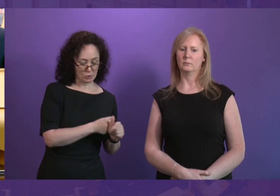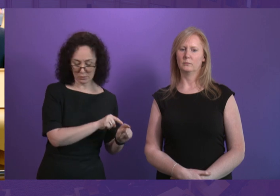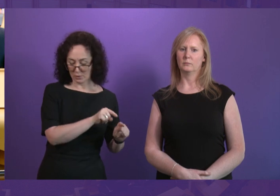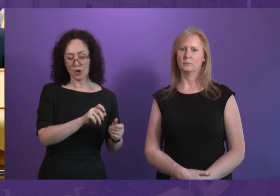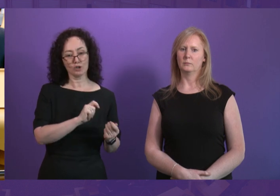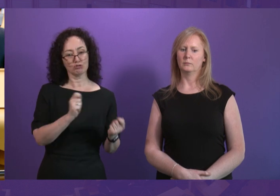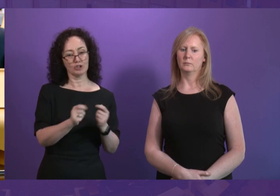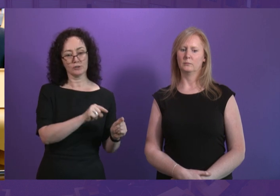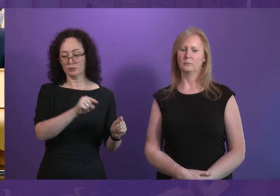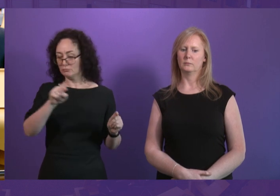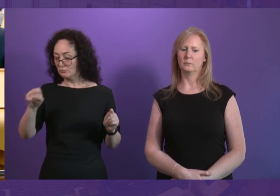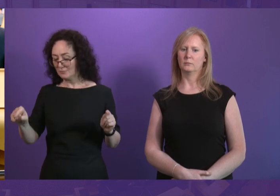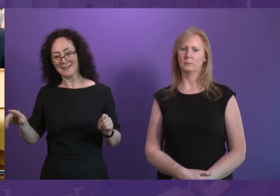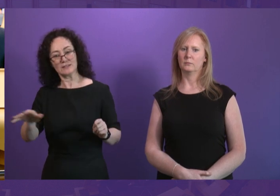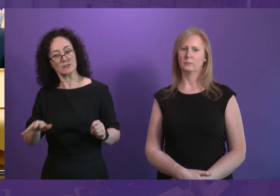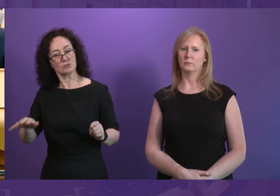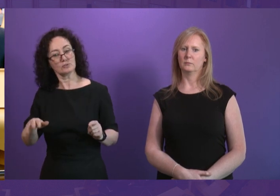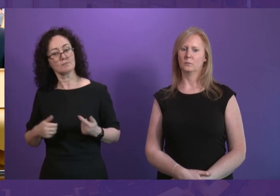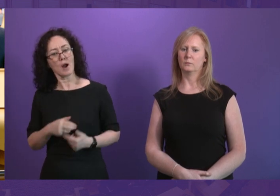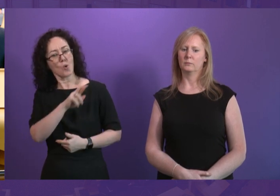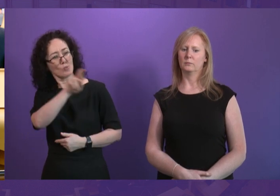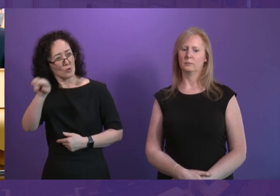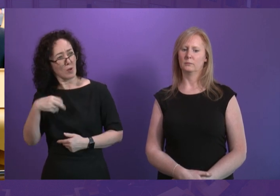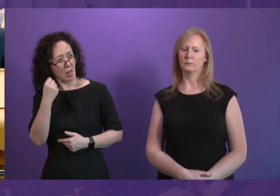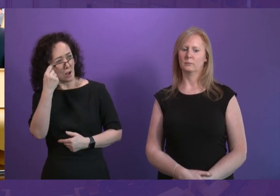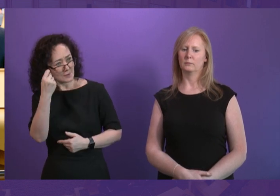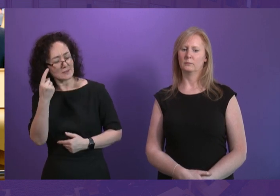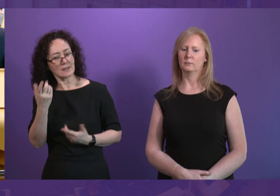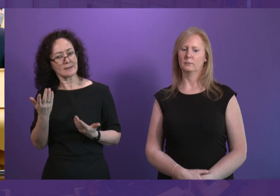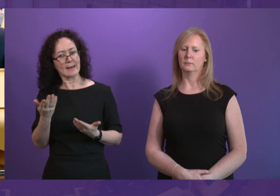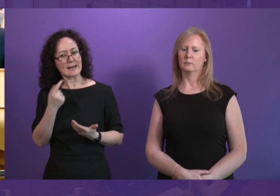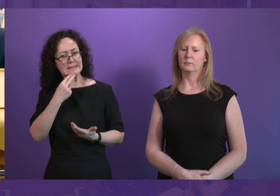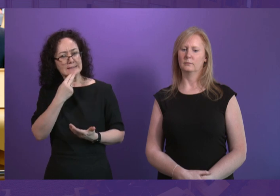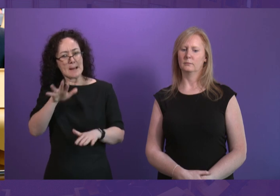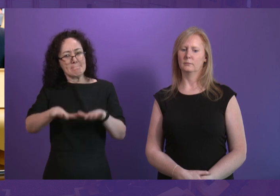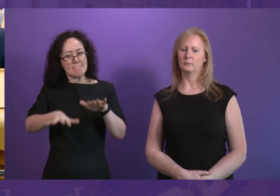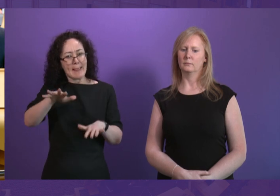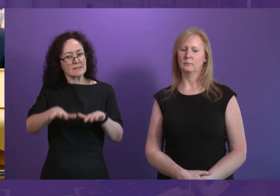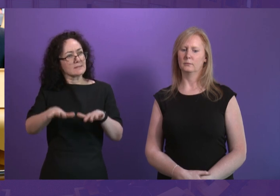all members in the chamber understand the importance of getting that balance right.